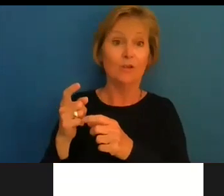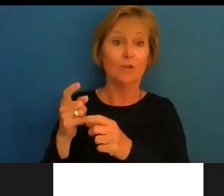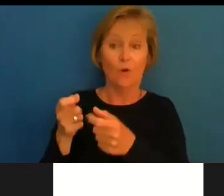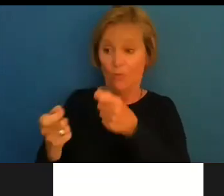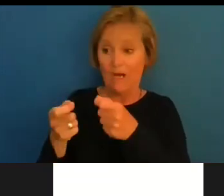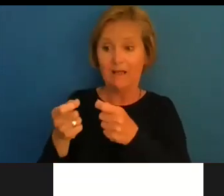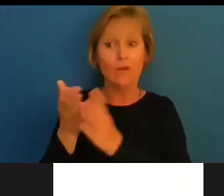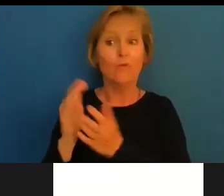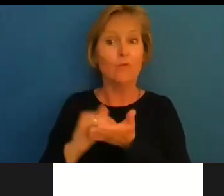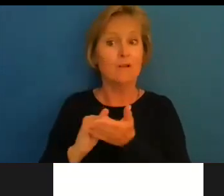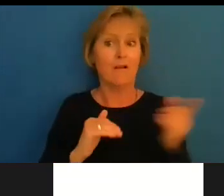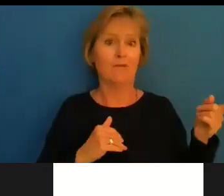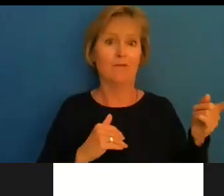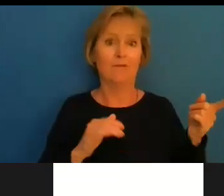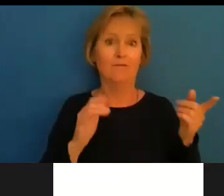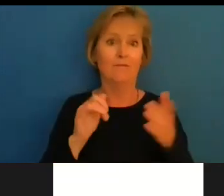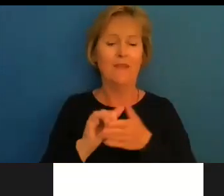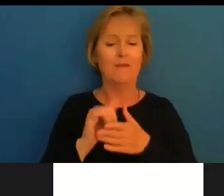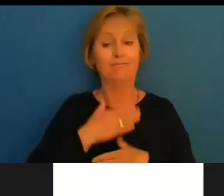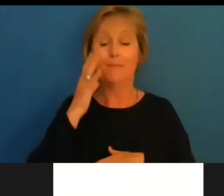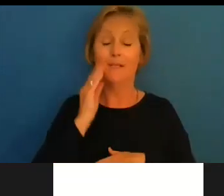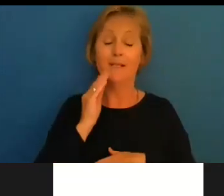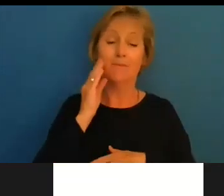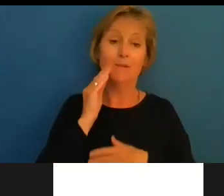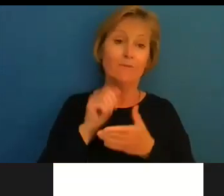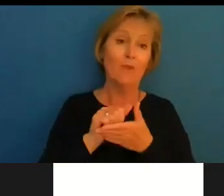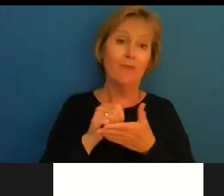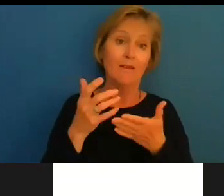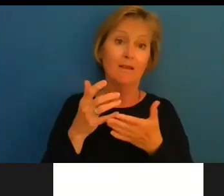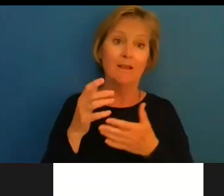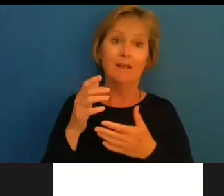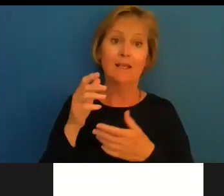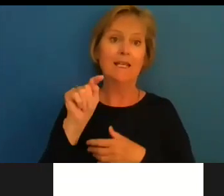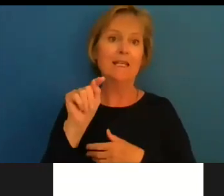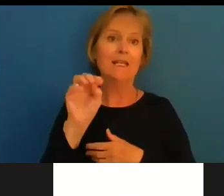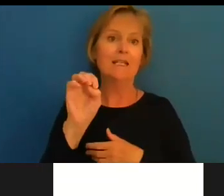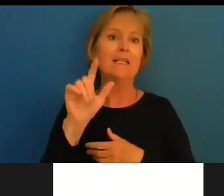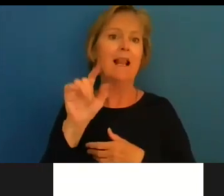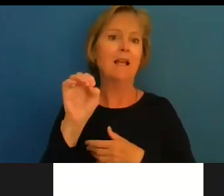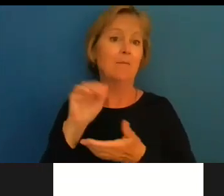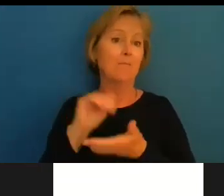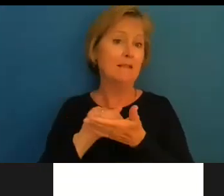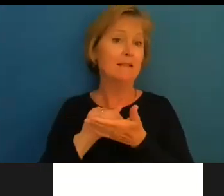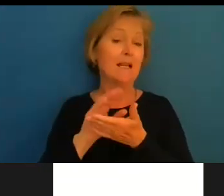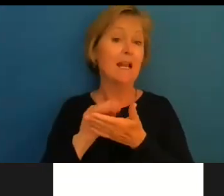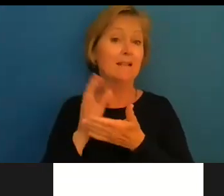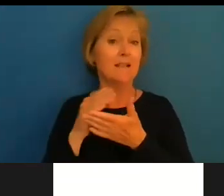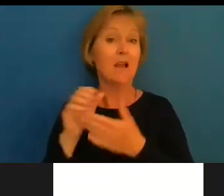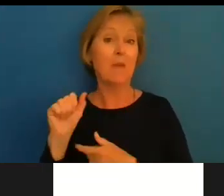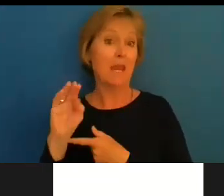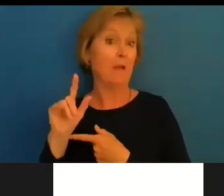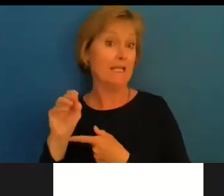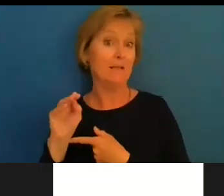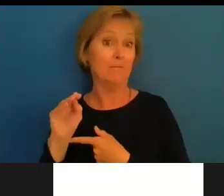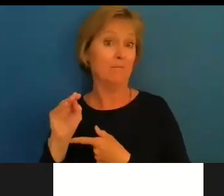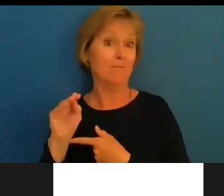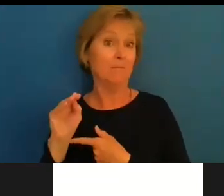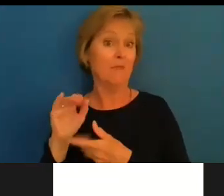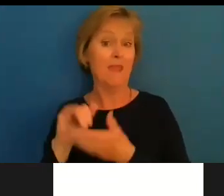So that was my experience with telemedicine and ableism that definitely wasn't considered